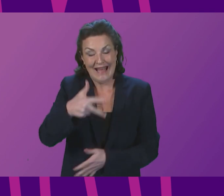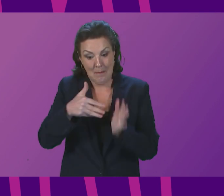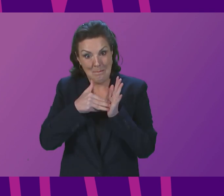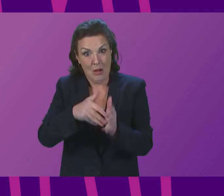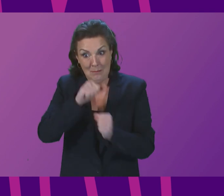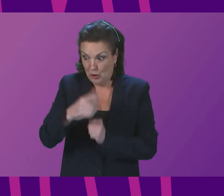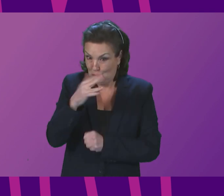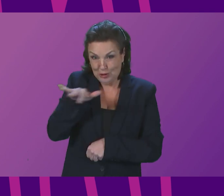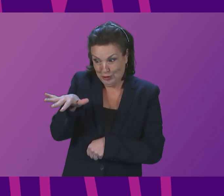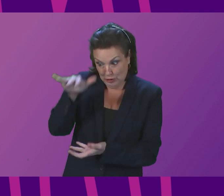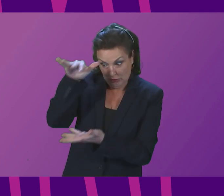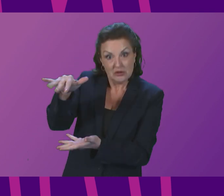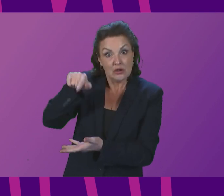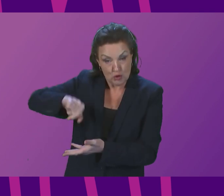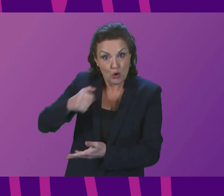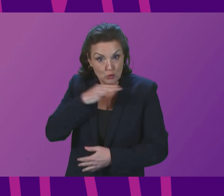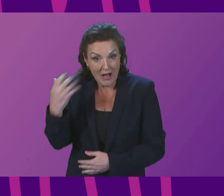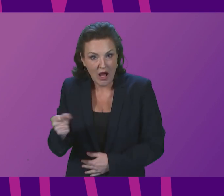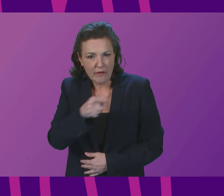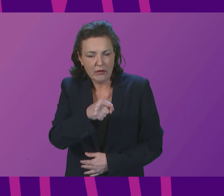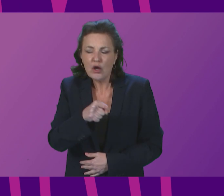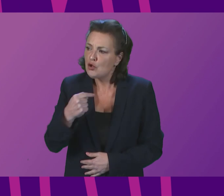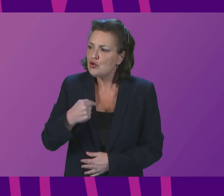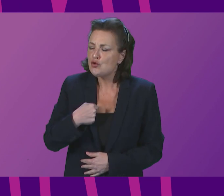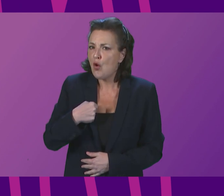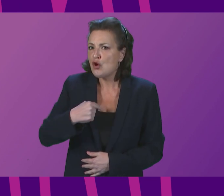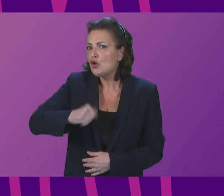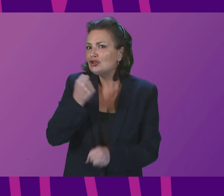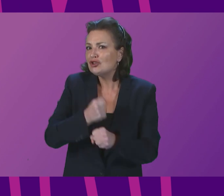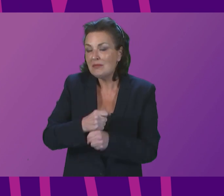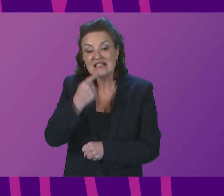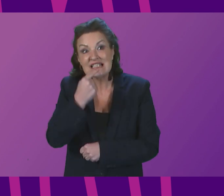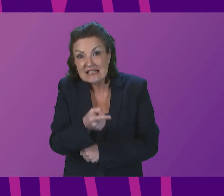so Scottish Labour is calling not just for the freezing of water charges but for a £100